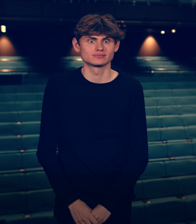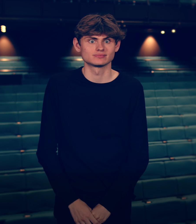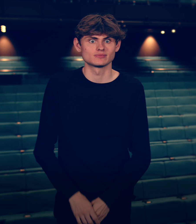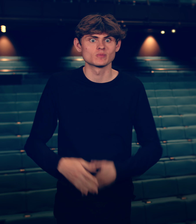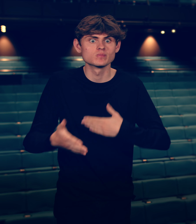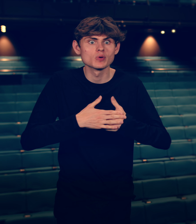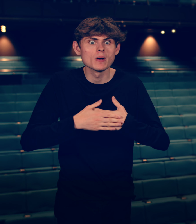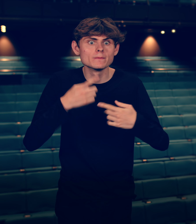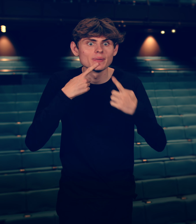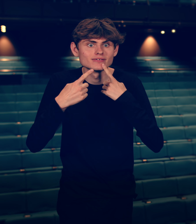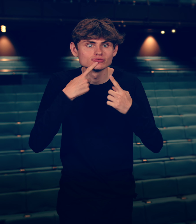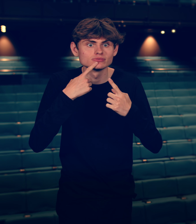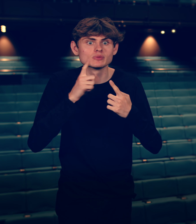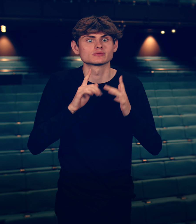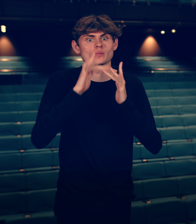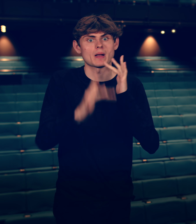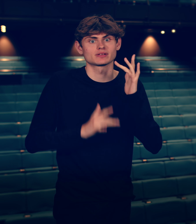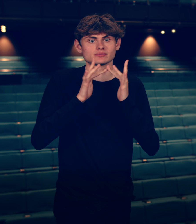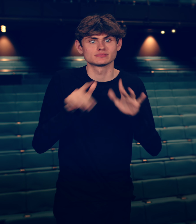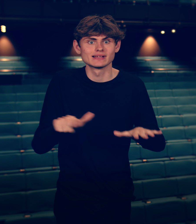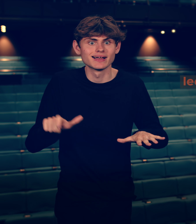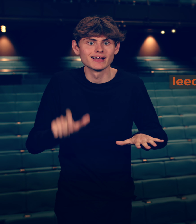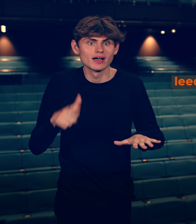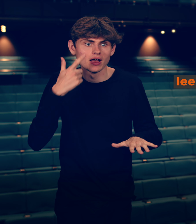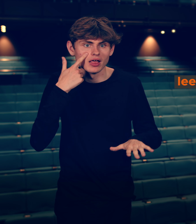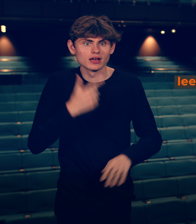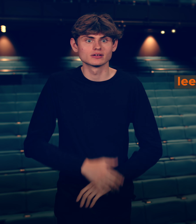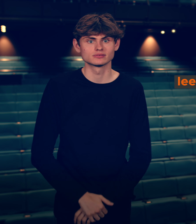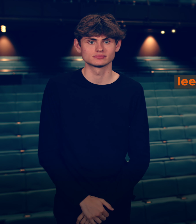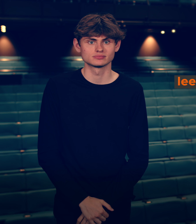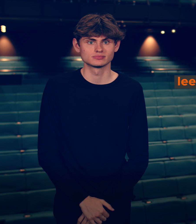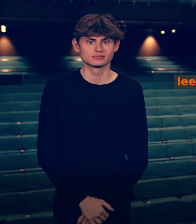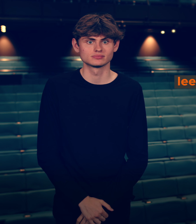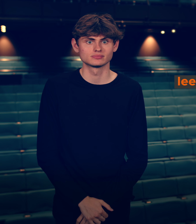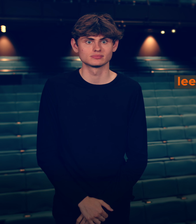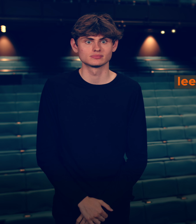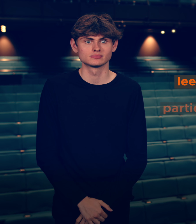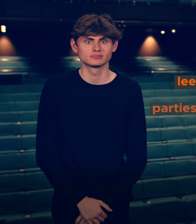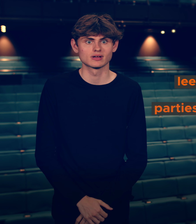For more details, visit the website: